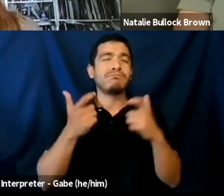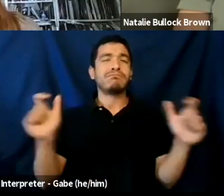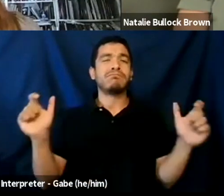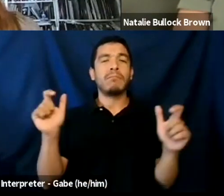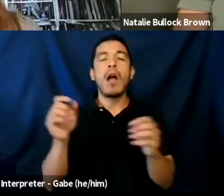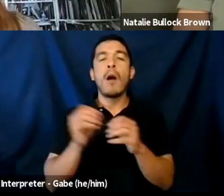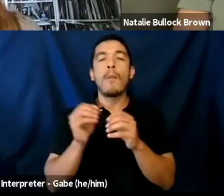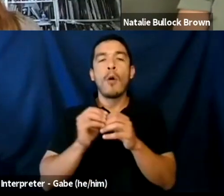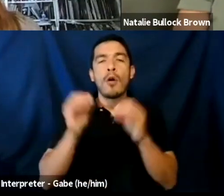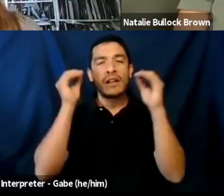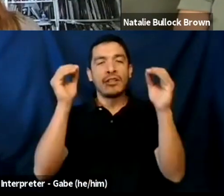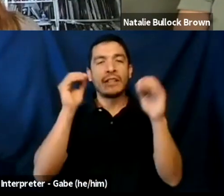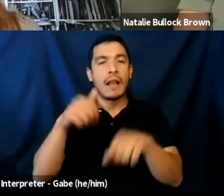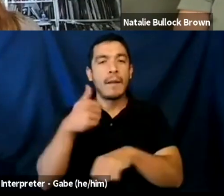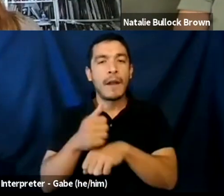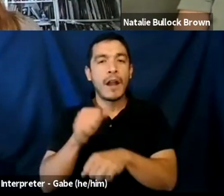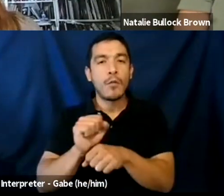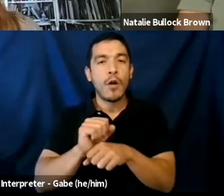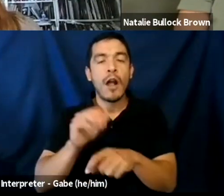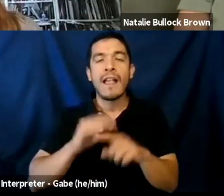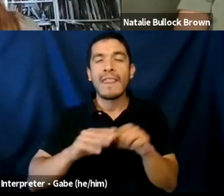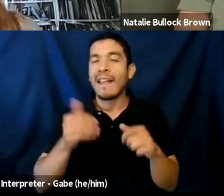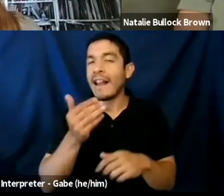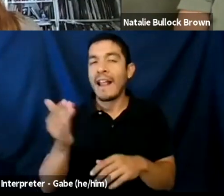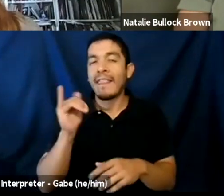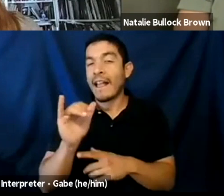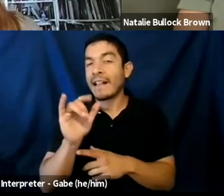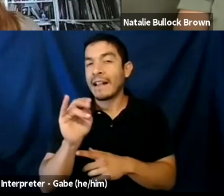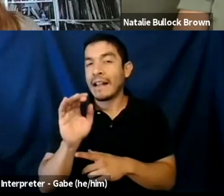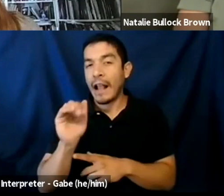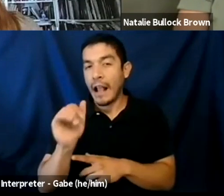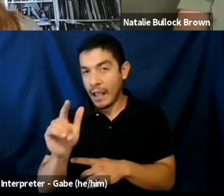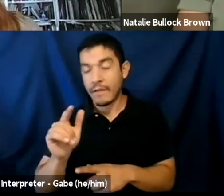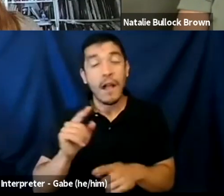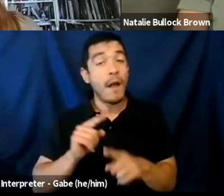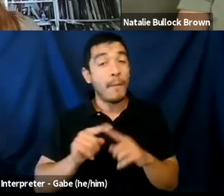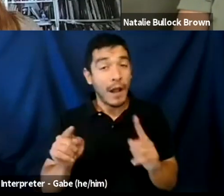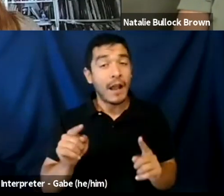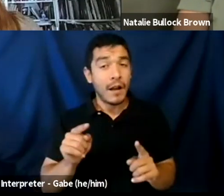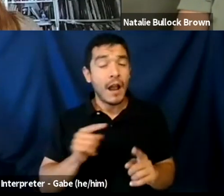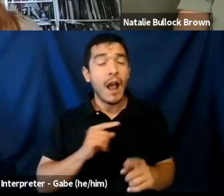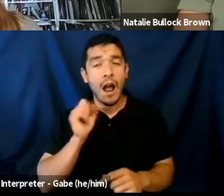than I do anything that's very clinical. But I guess I can just start from,